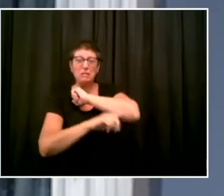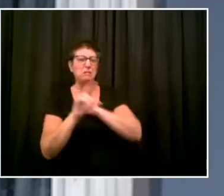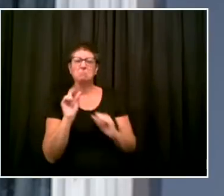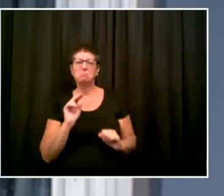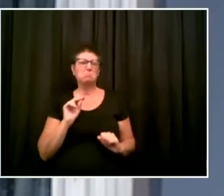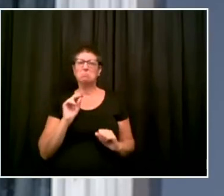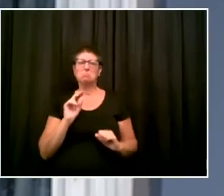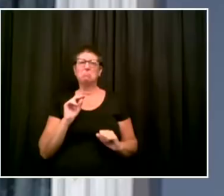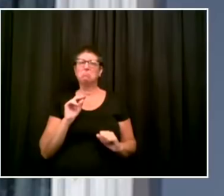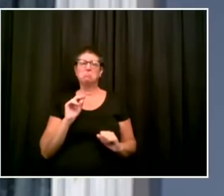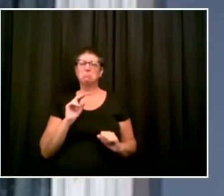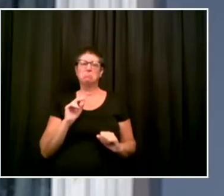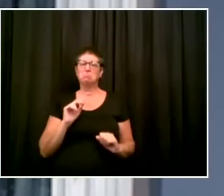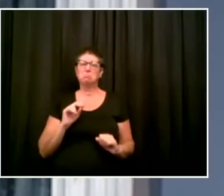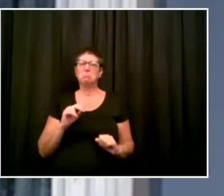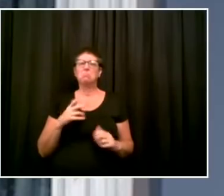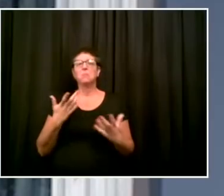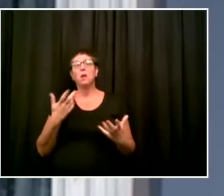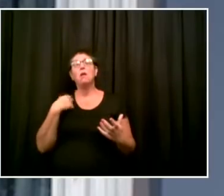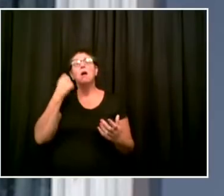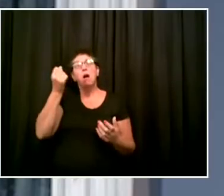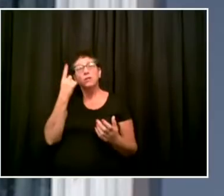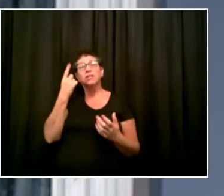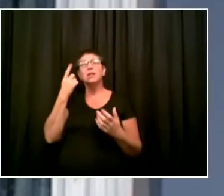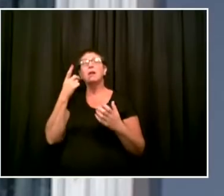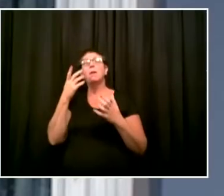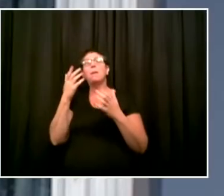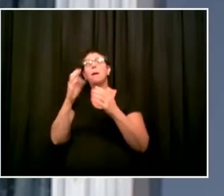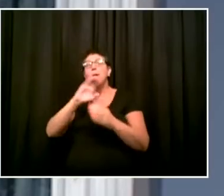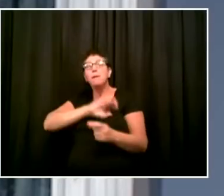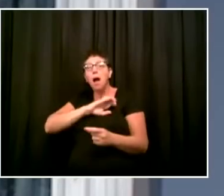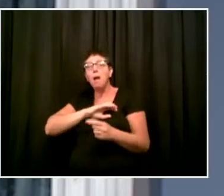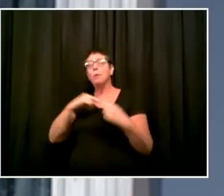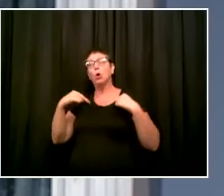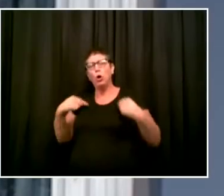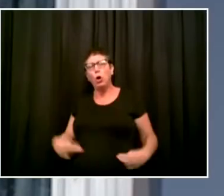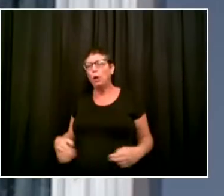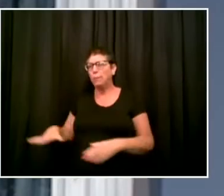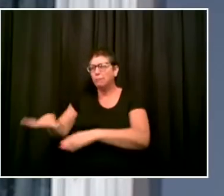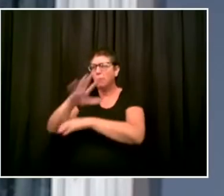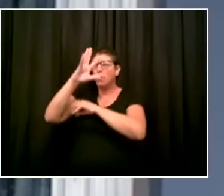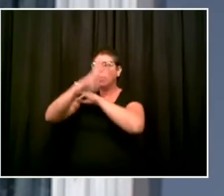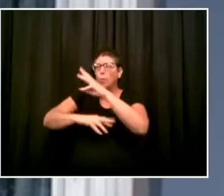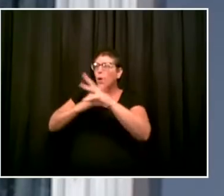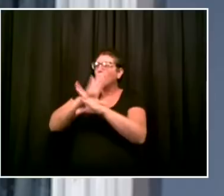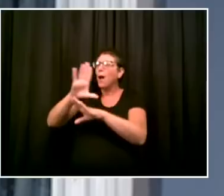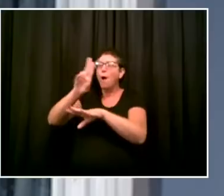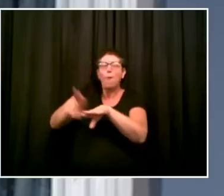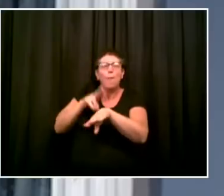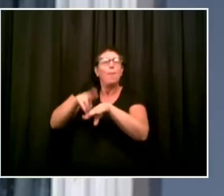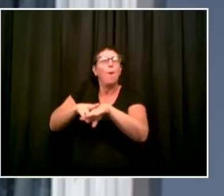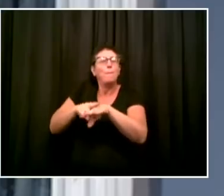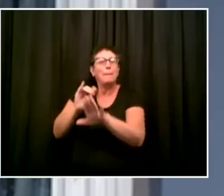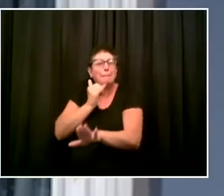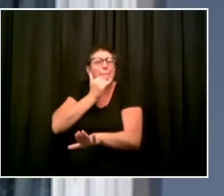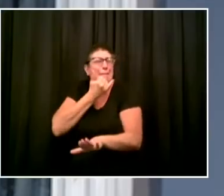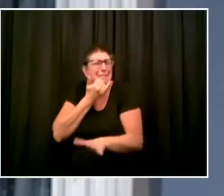BEING FIRED, I WOULD HOPE NO ONE HAS TO BE FIRED BUT THE WORLD WE LIVE IN AS IT'S BEEN ASIDMA NTY IMS E